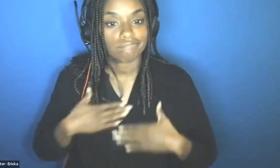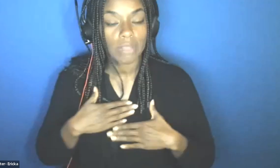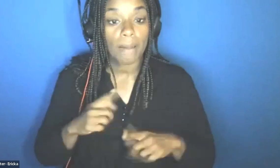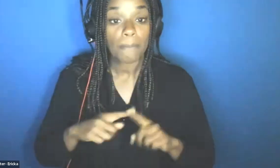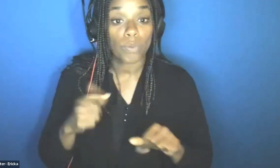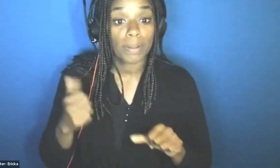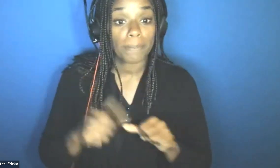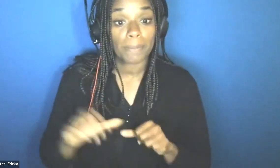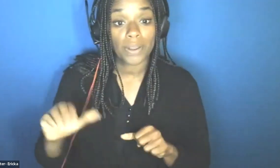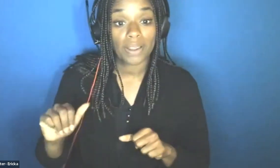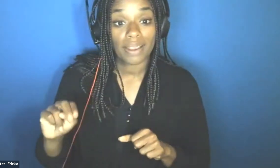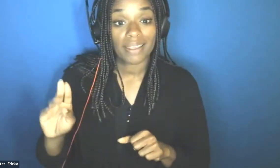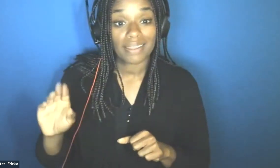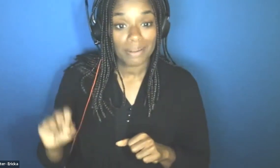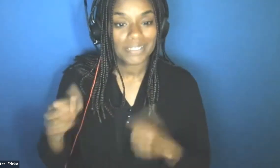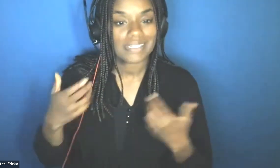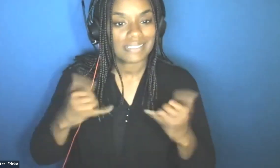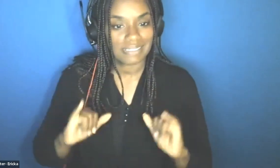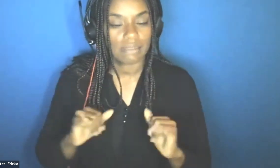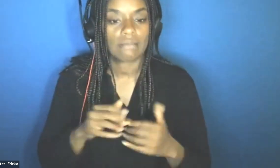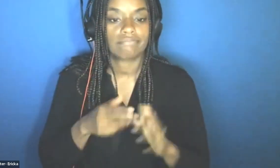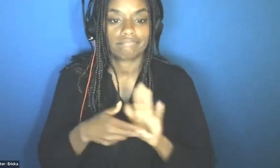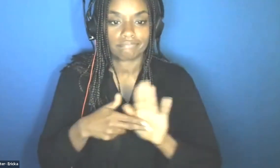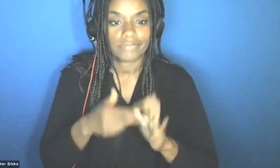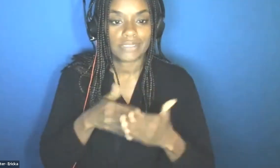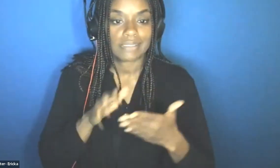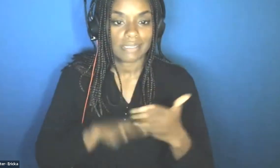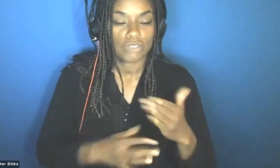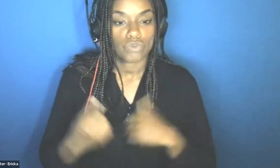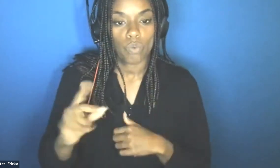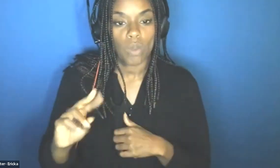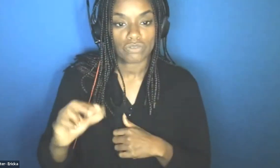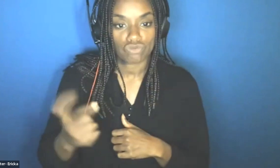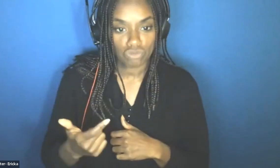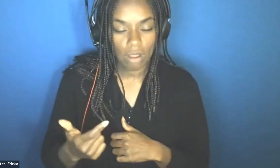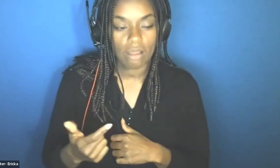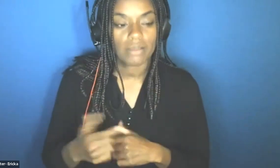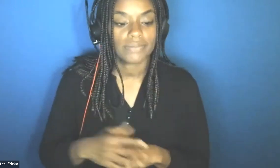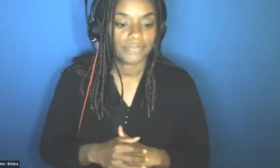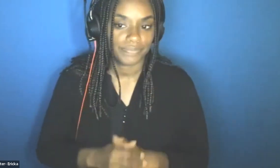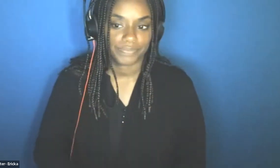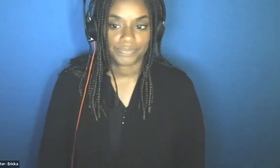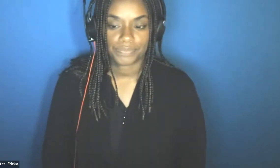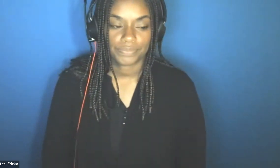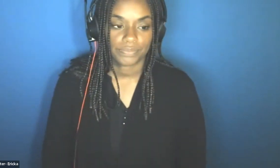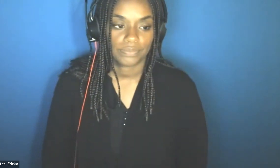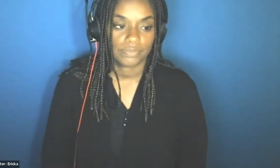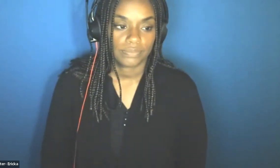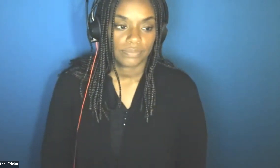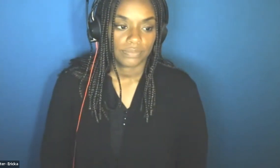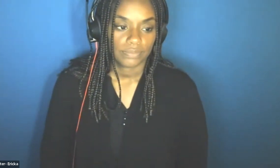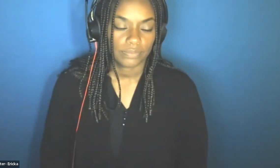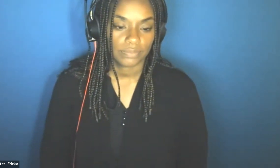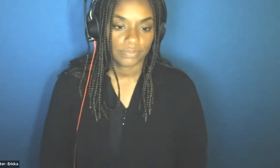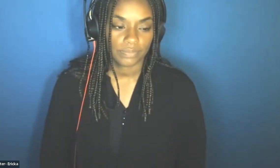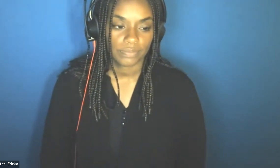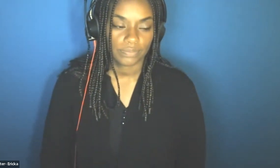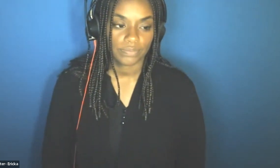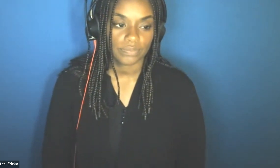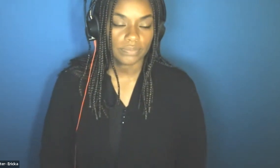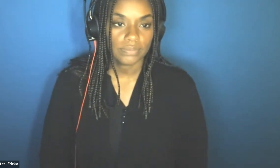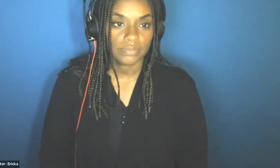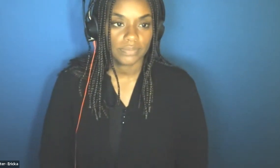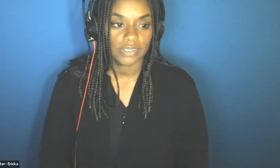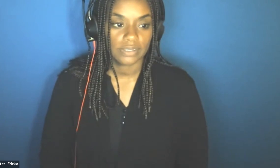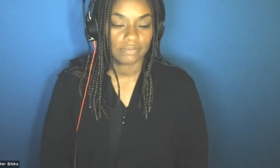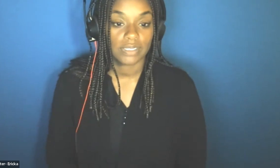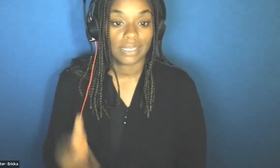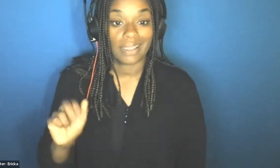There are 37 states that have legalized medical marijuana laws, 18 states that permit recreational use.